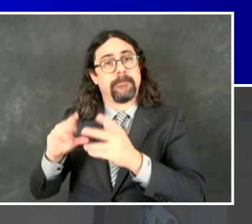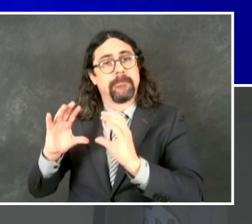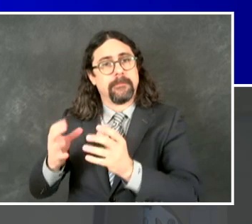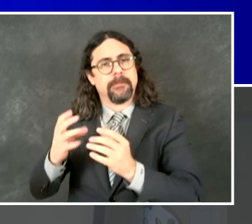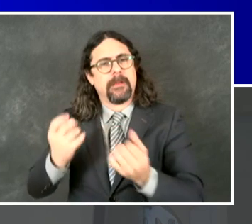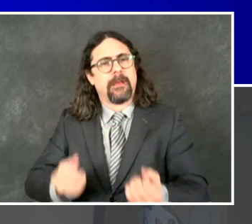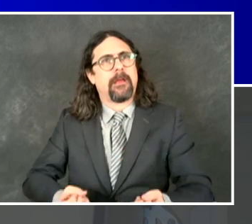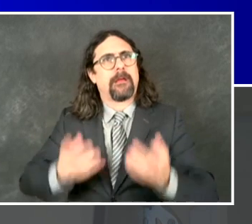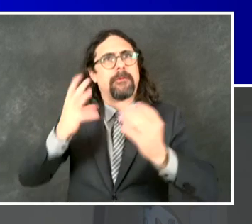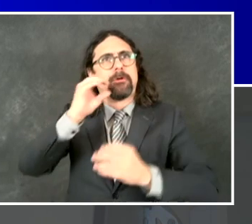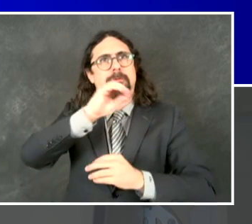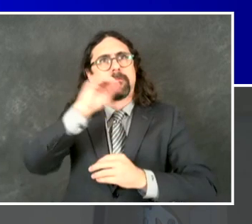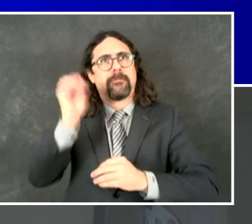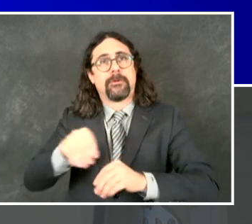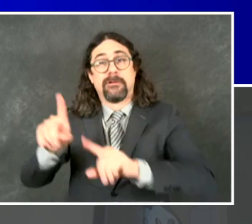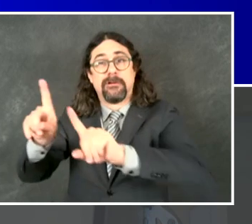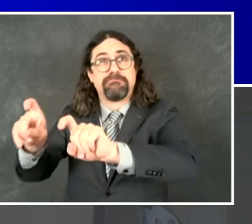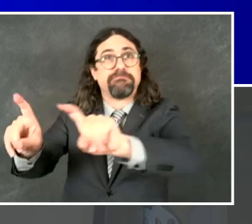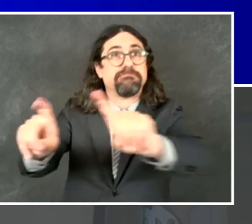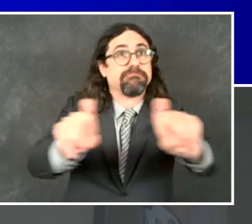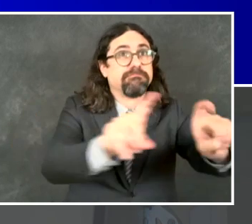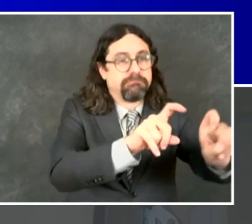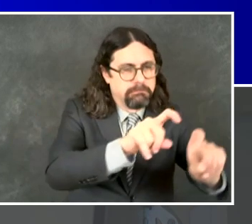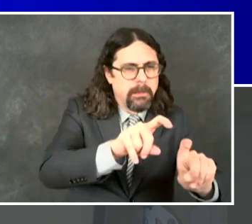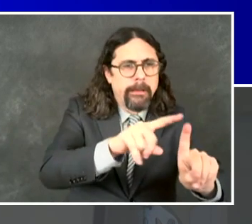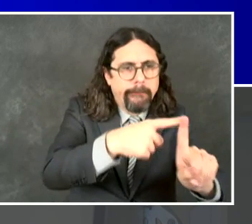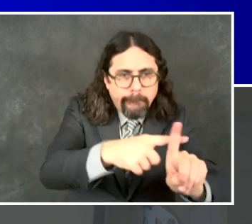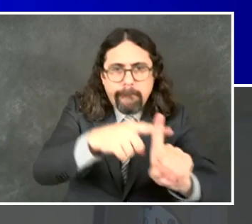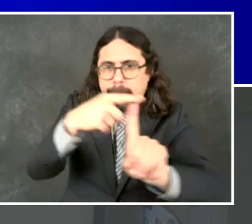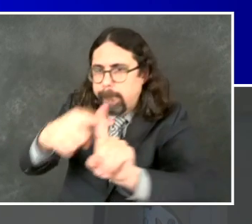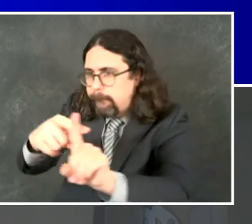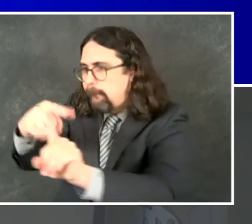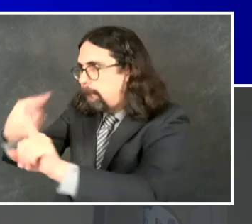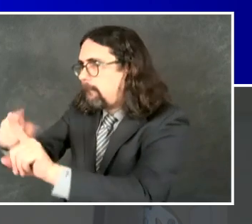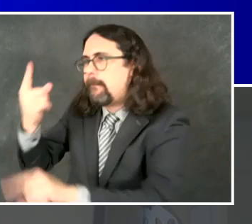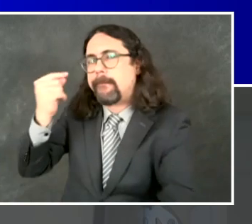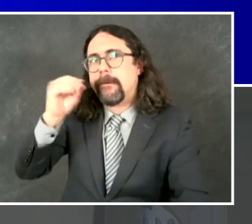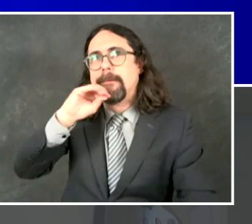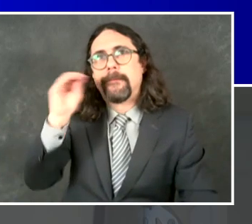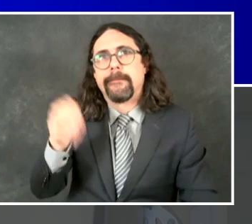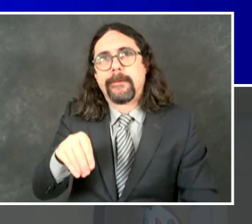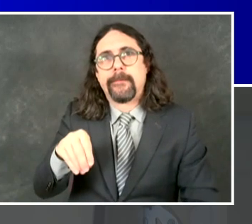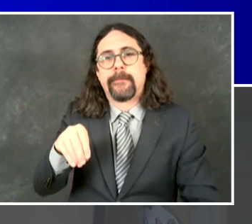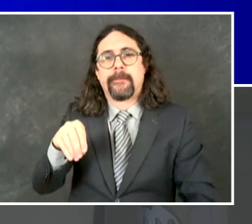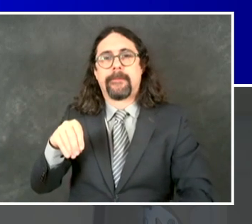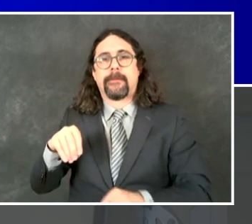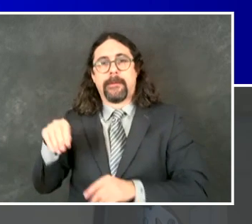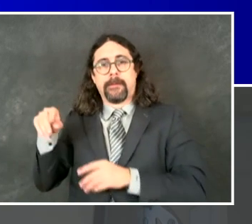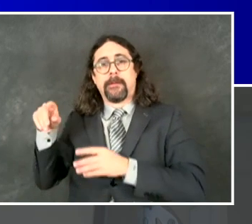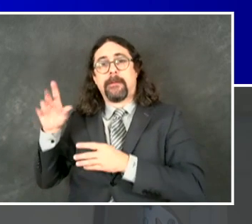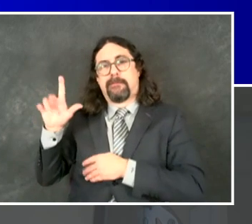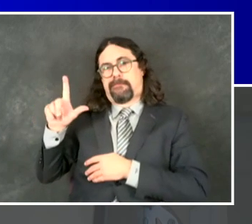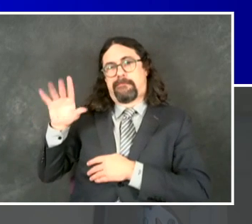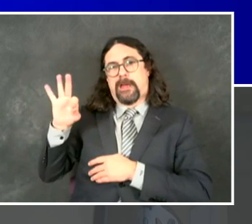788 TO 766. STABLE, NOT GOING IN THE WRONG DIRECTION AT LEAST BUT STABLE AT 29%.